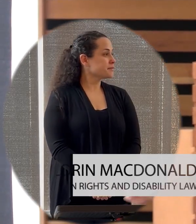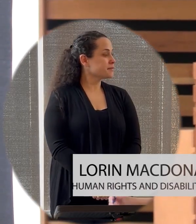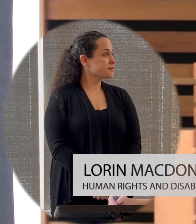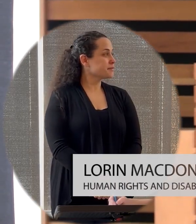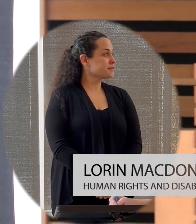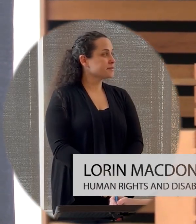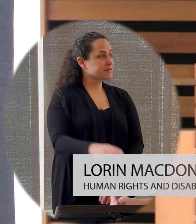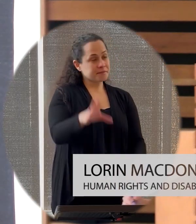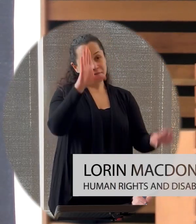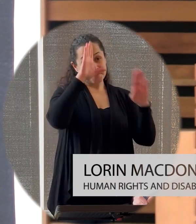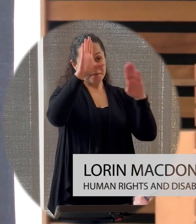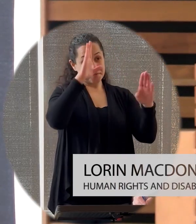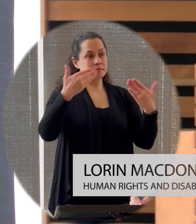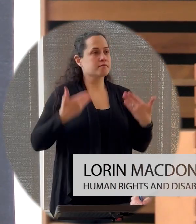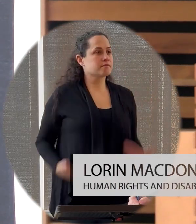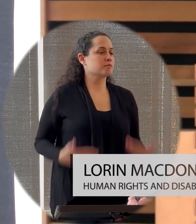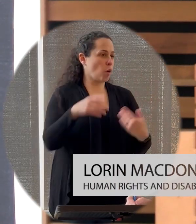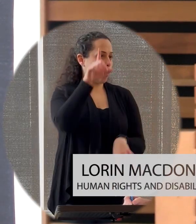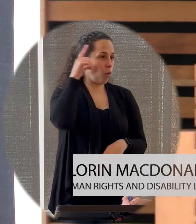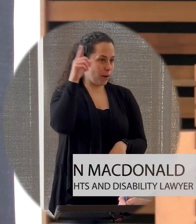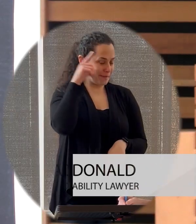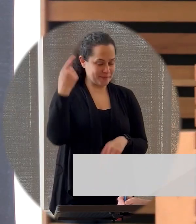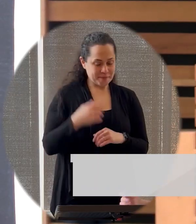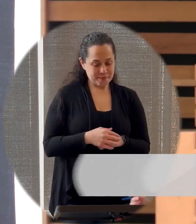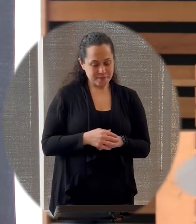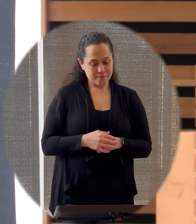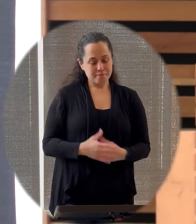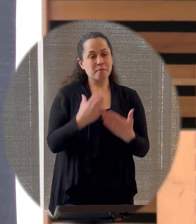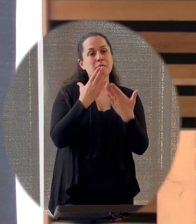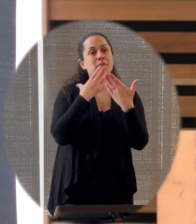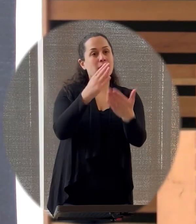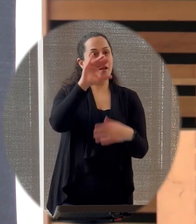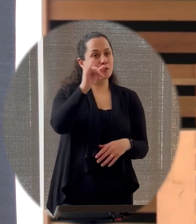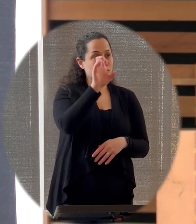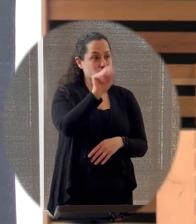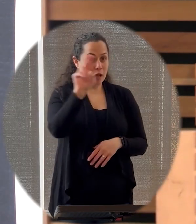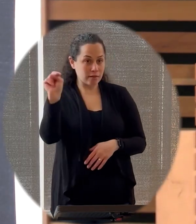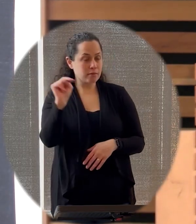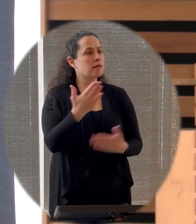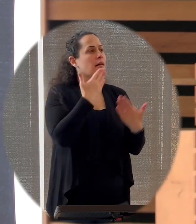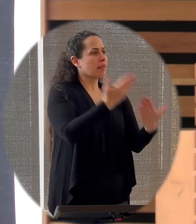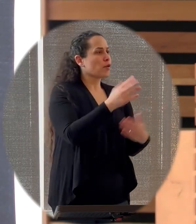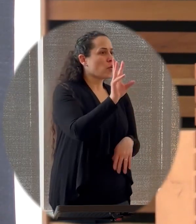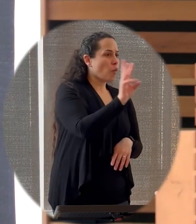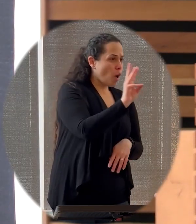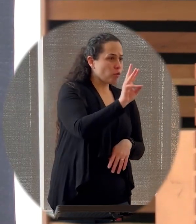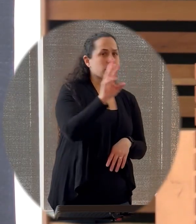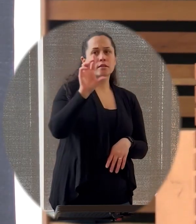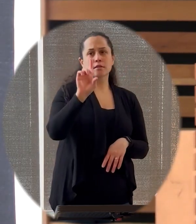Hello everybody. I'm Lorin MacDonald and thank you Jenn and thank you The Walrus and Deloitte